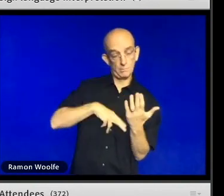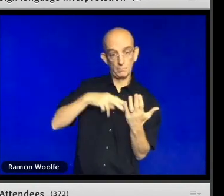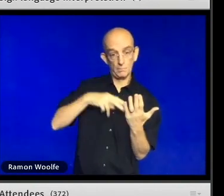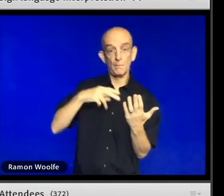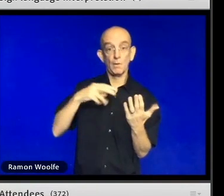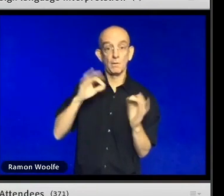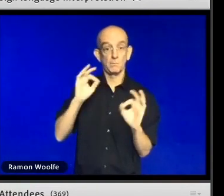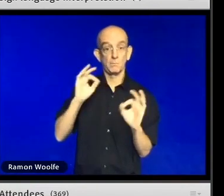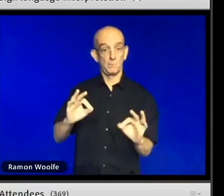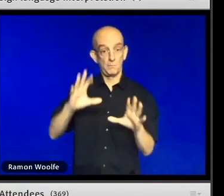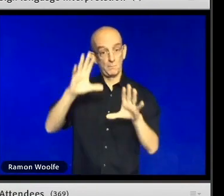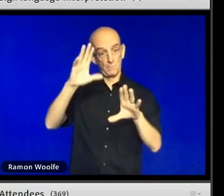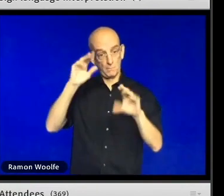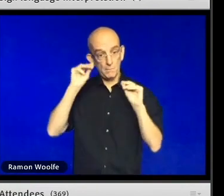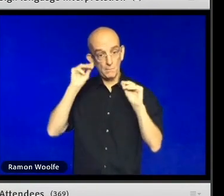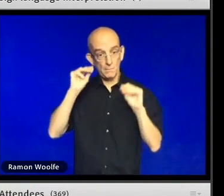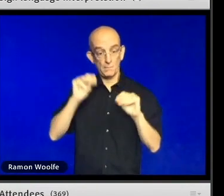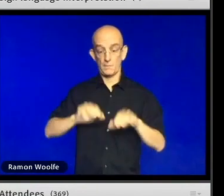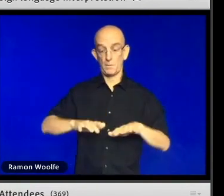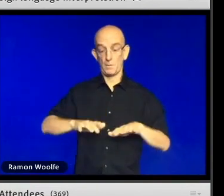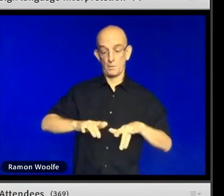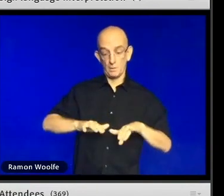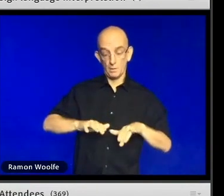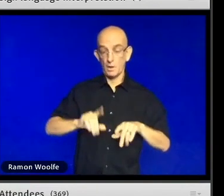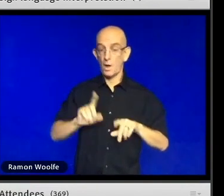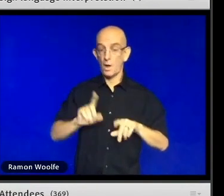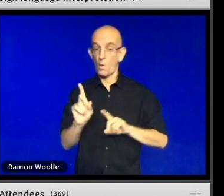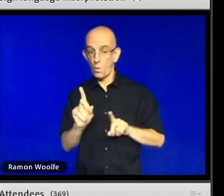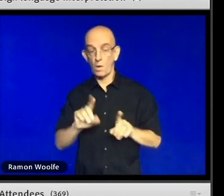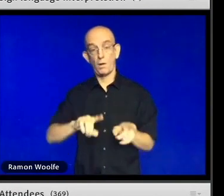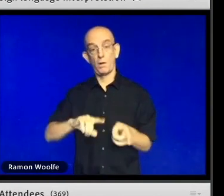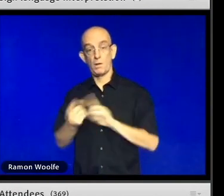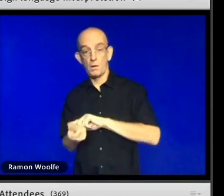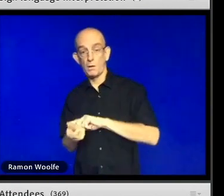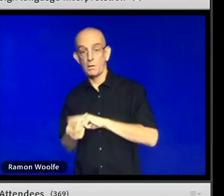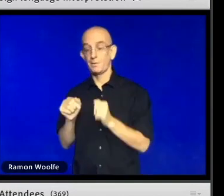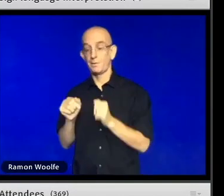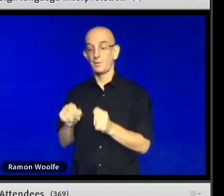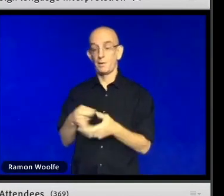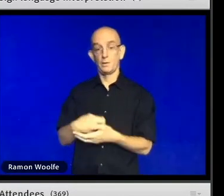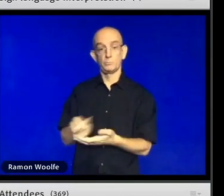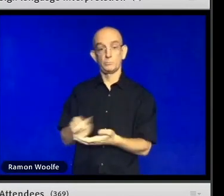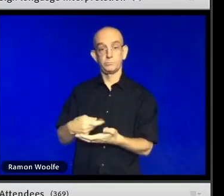once again for sharing with us, Christiana. For our final example today, which is also